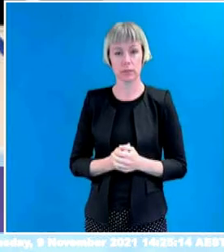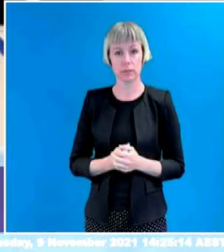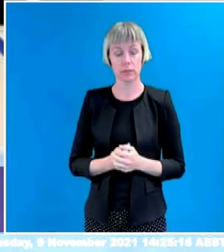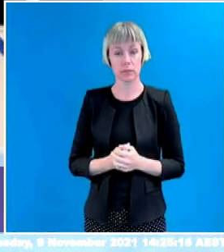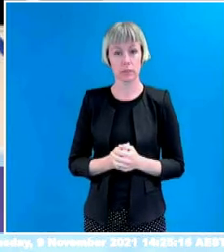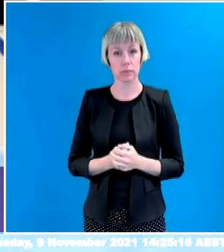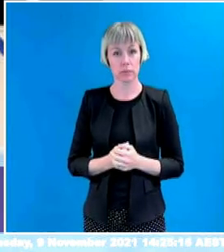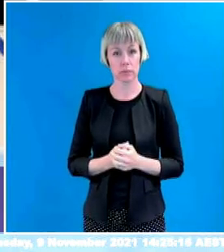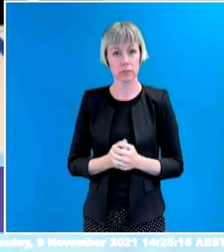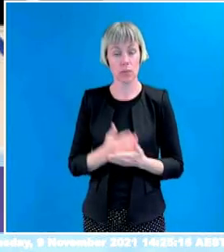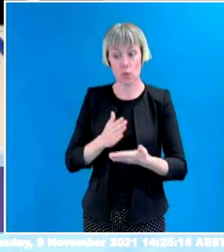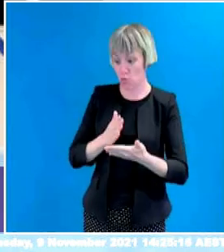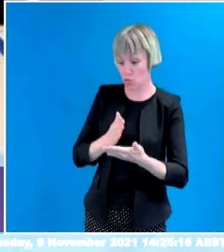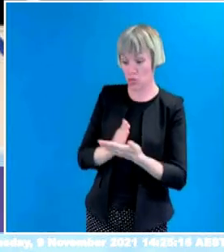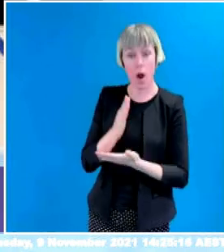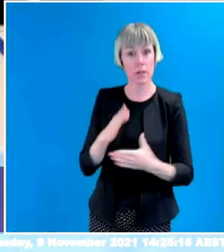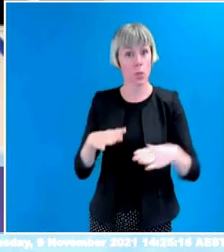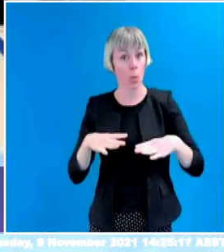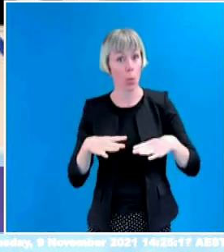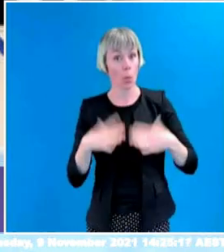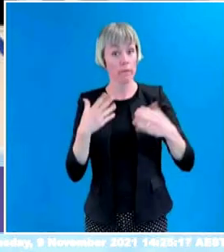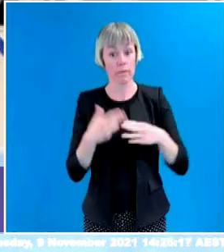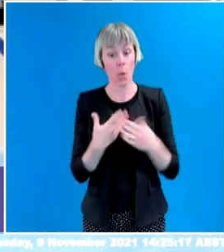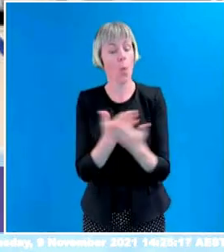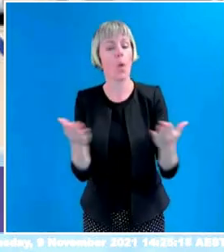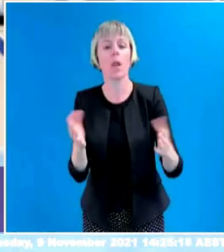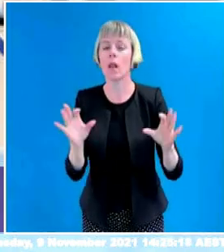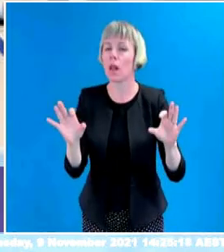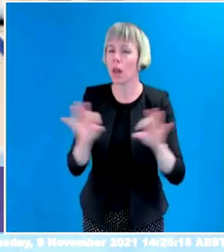legitimate limitations as well --- I'm sorry to interrupt you.